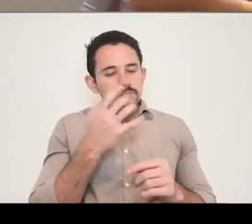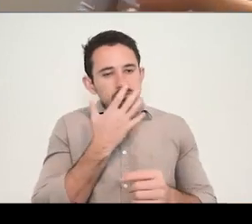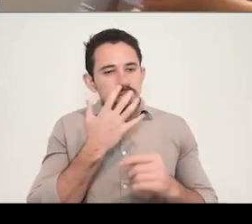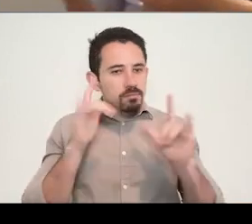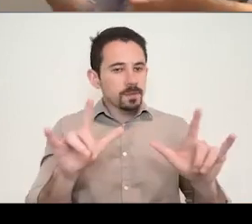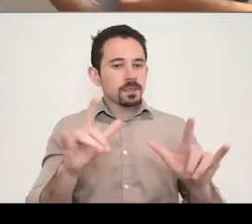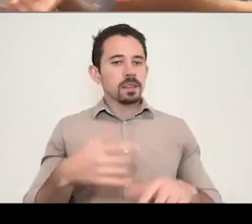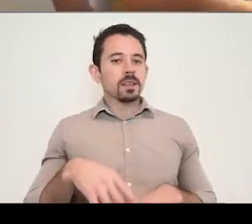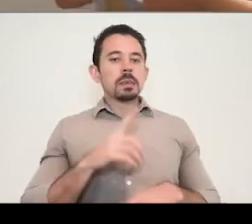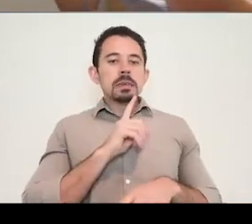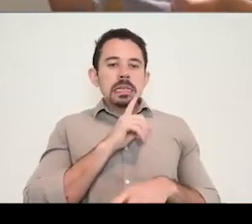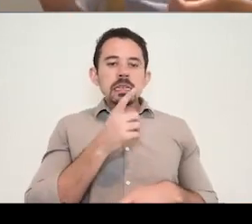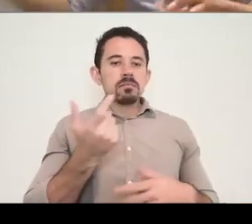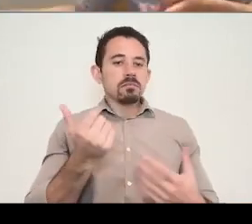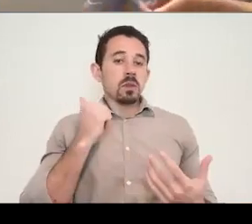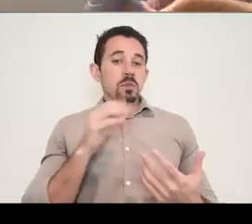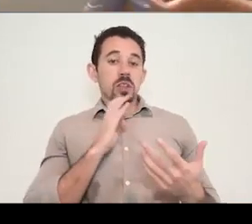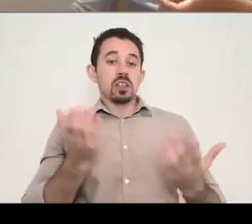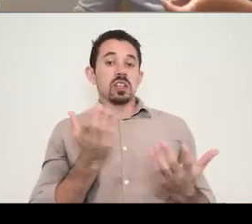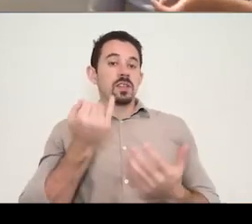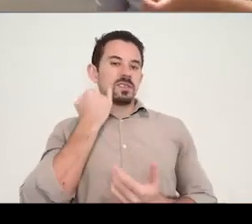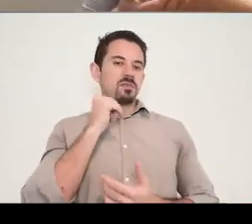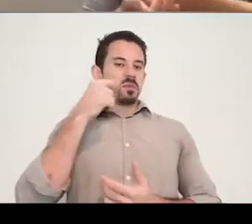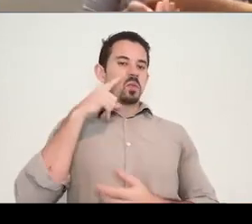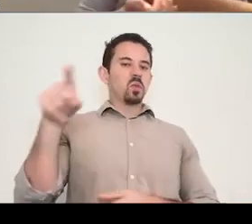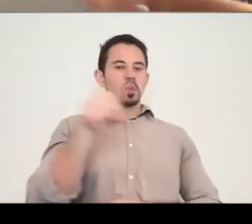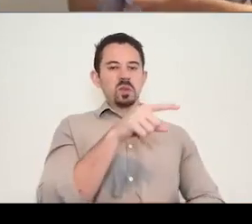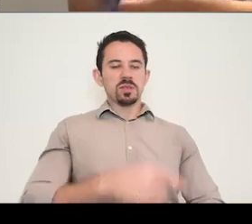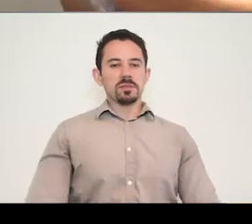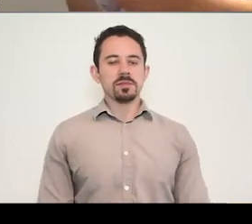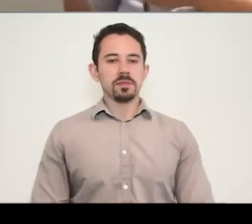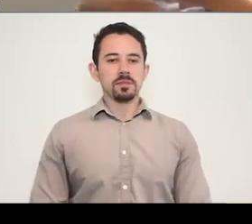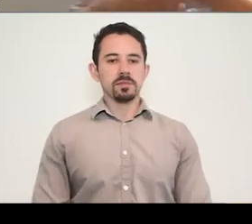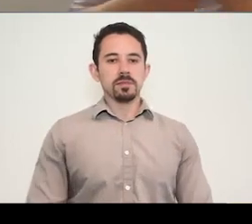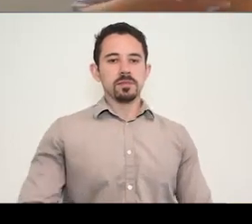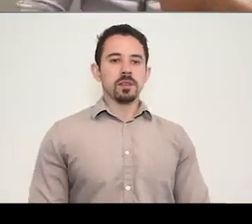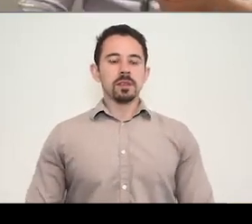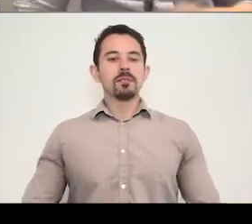to the interpreters, Janet and Sarah, for their hard work live interpreting this seminar. Thank